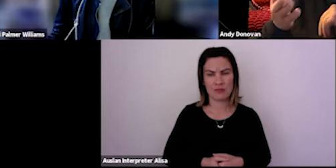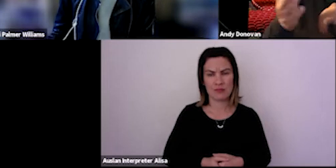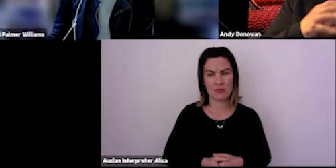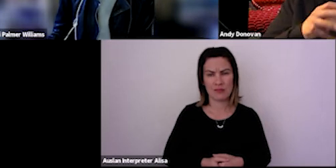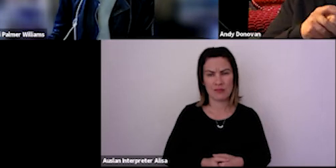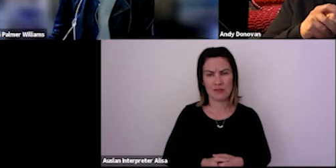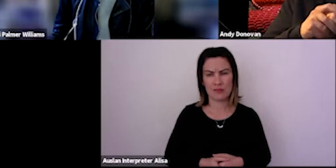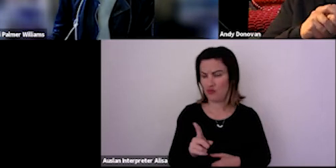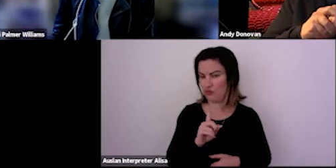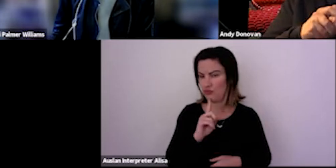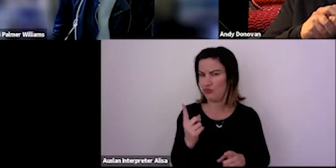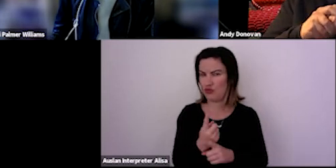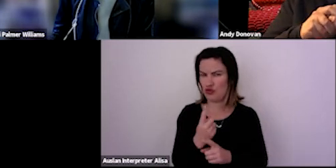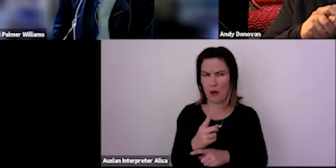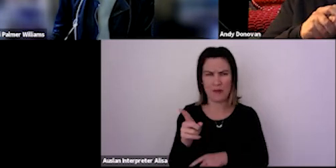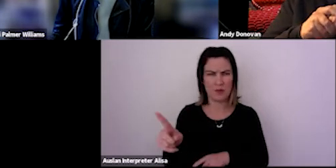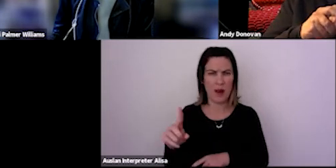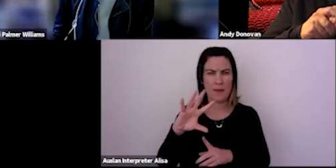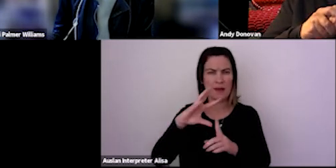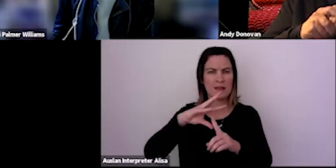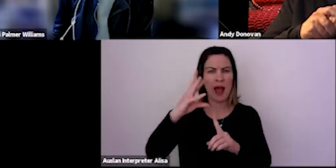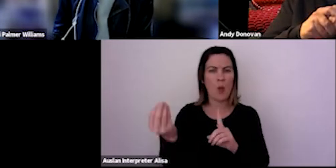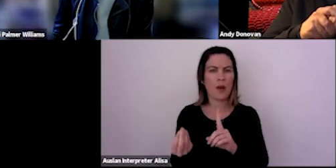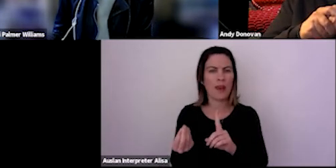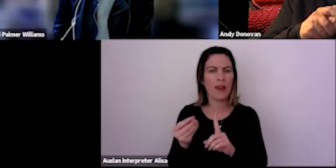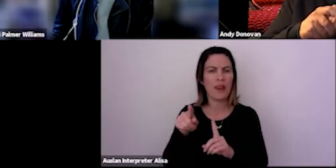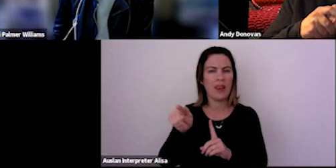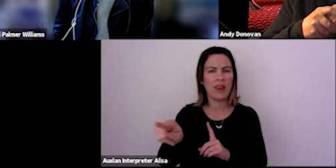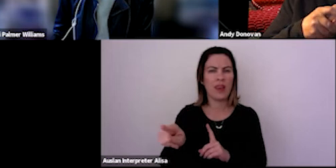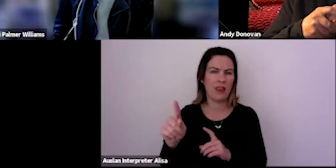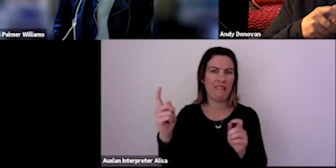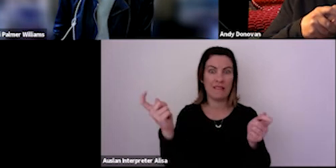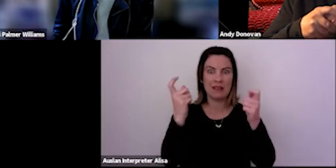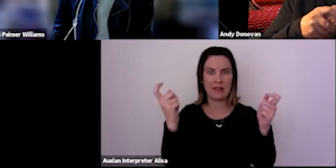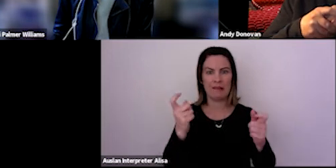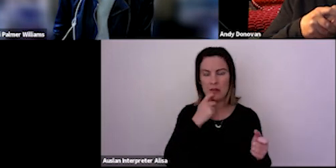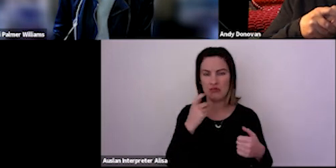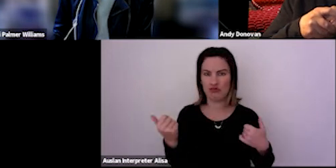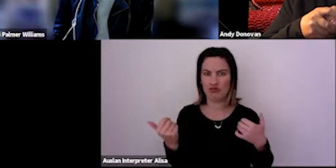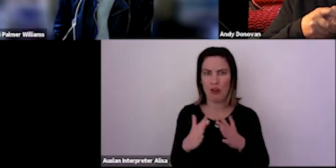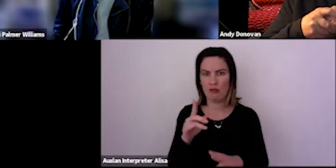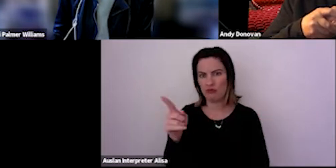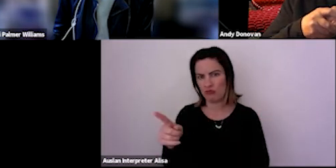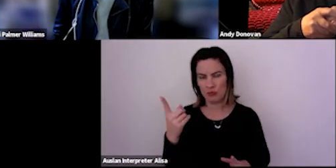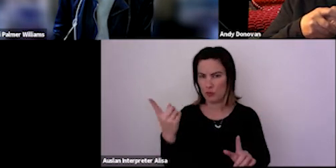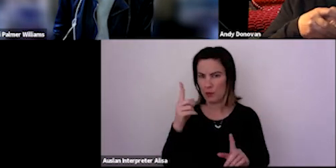was a comment, too, about the Darwin Festival earlier, in terms of the challenges they are facing with artists coming from